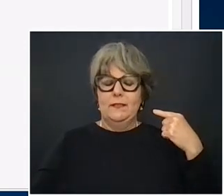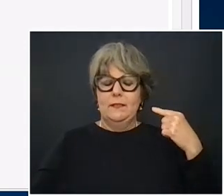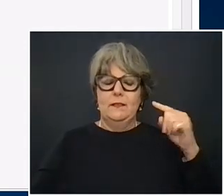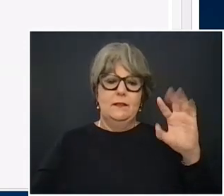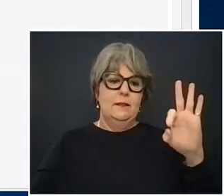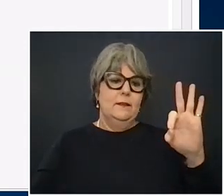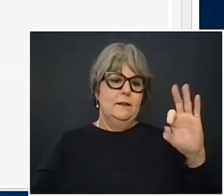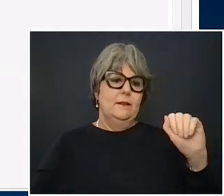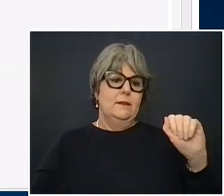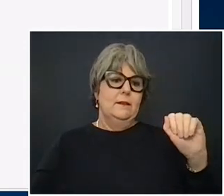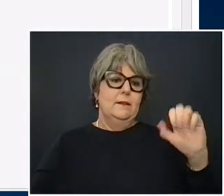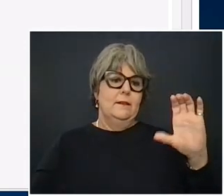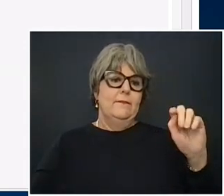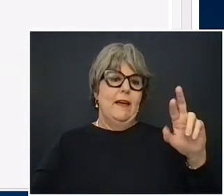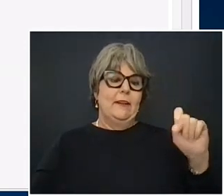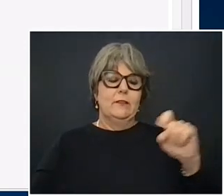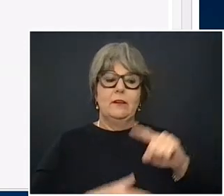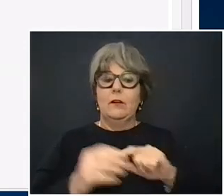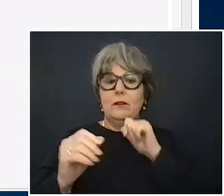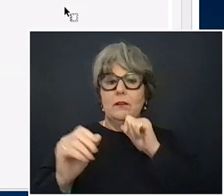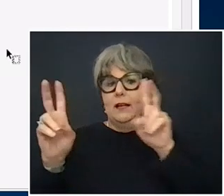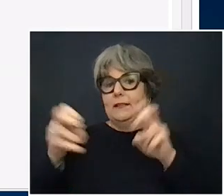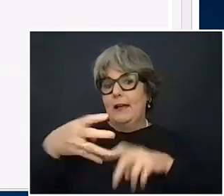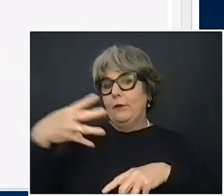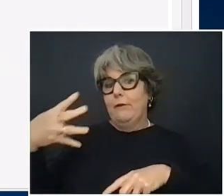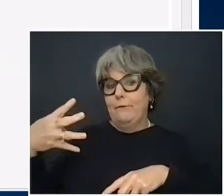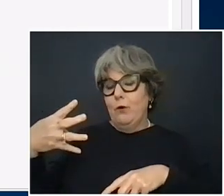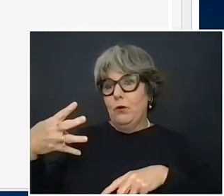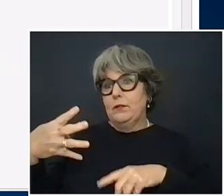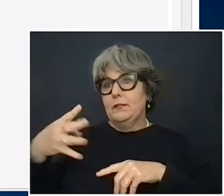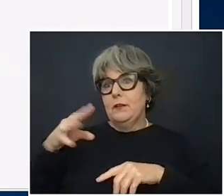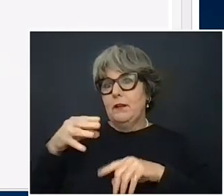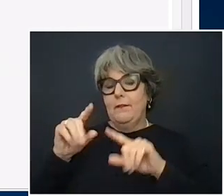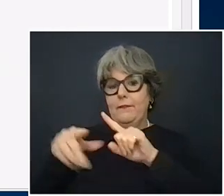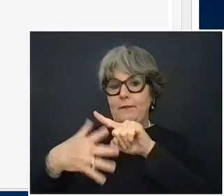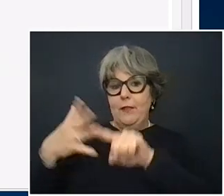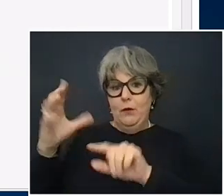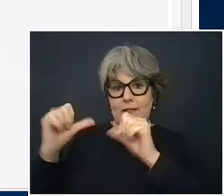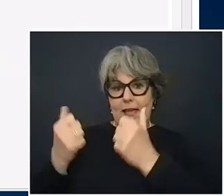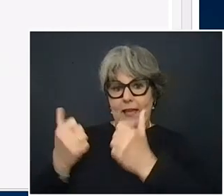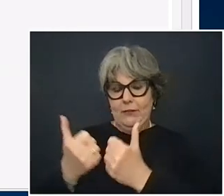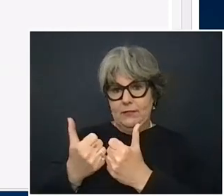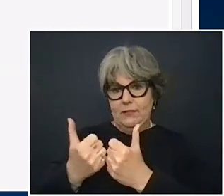are not Title IV gatekeepers. So of those agencies, we're saying that, yeah, every third cycle, they would still